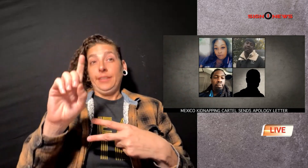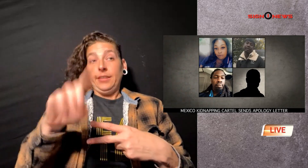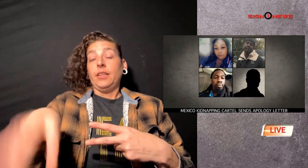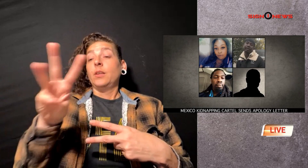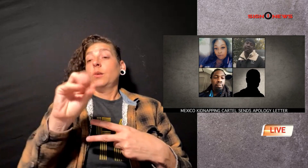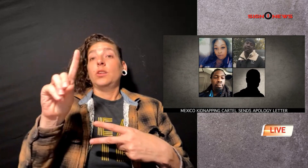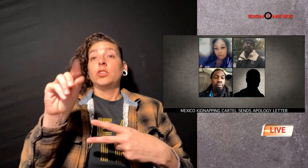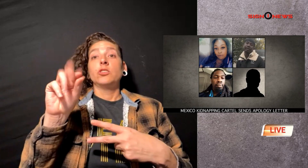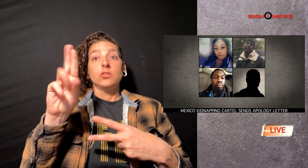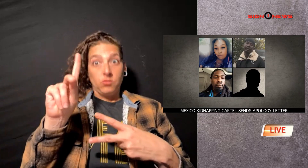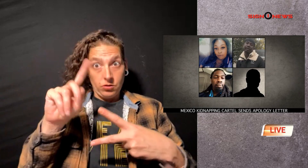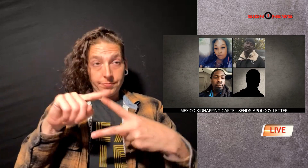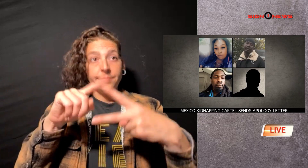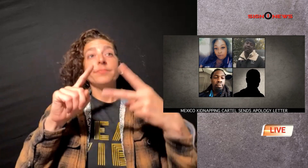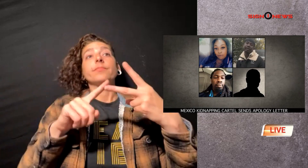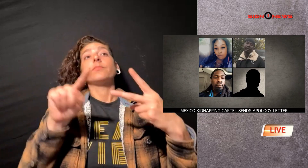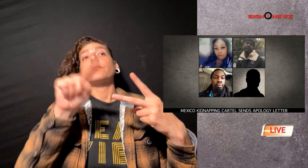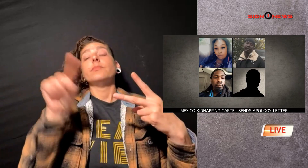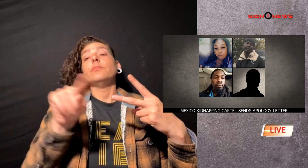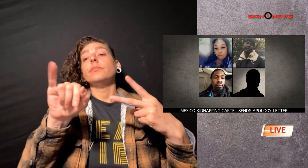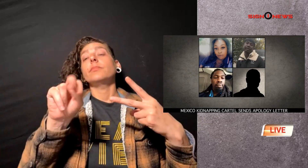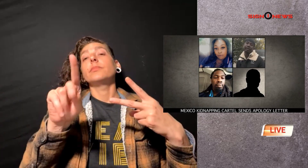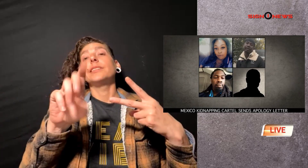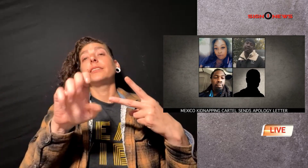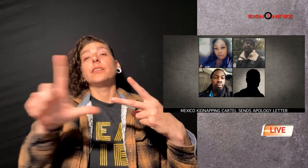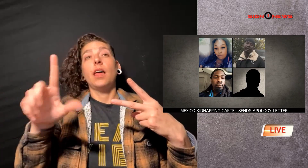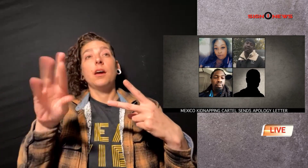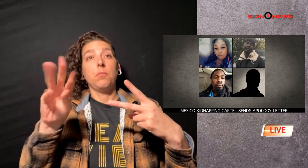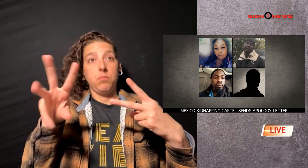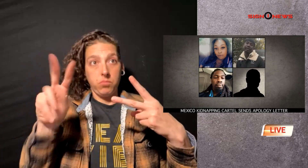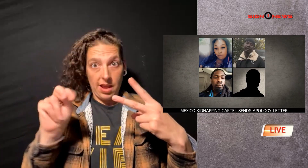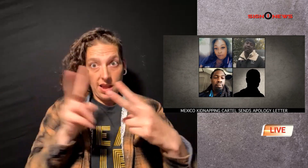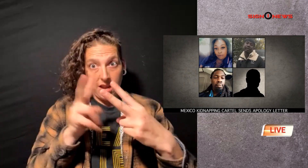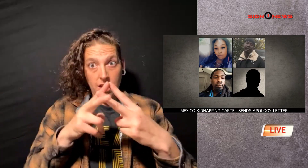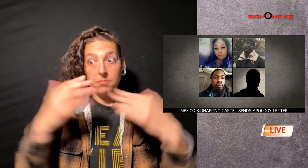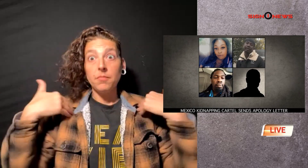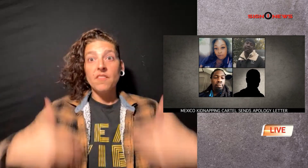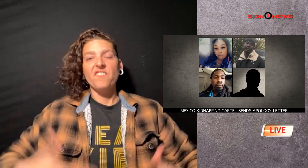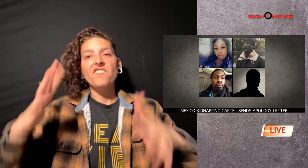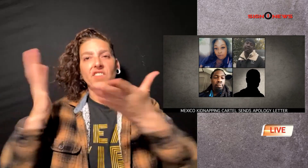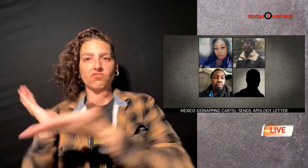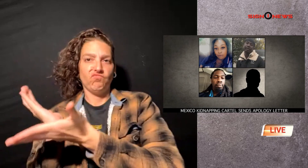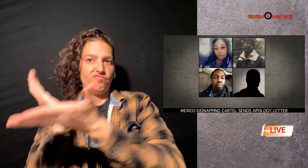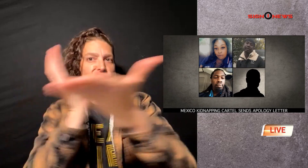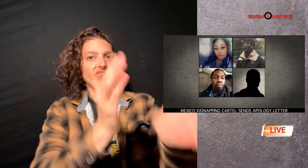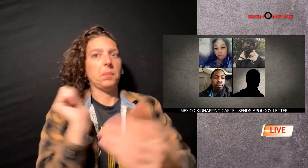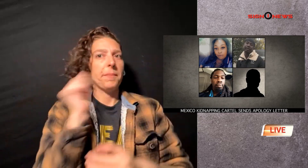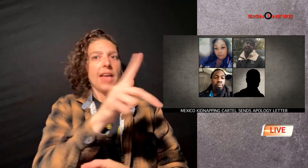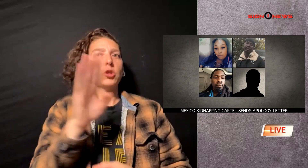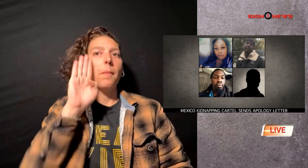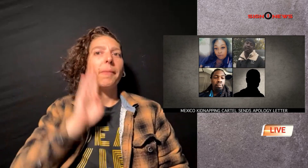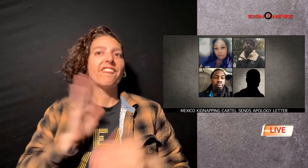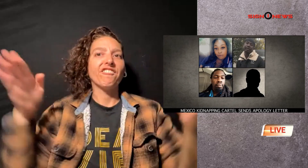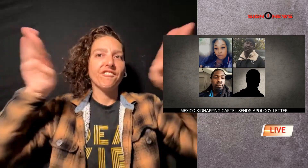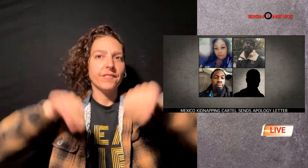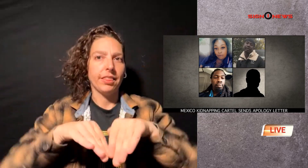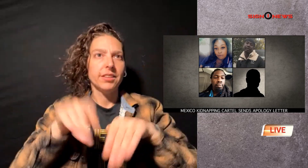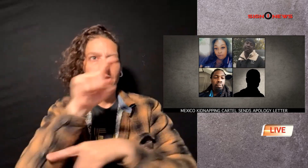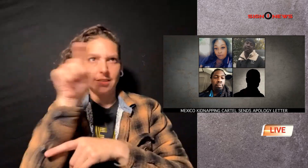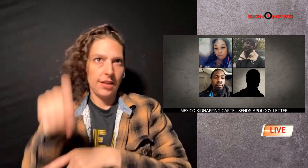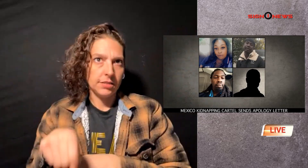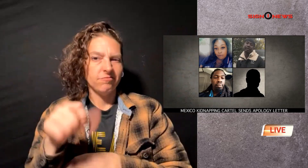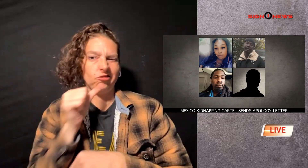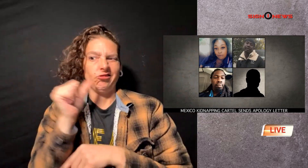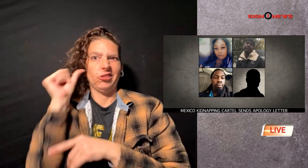Shaeed Woodard and Zindell Brown were returned to a Brownsville Texas funeral home Thursday